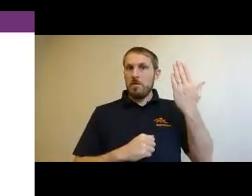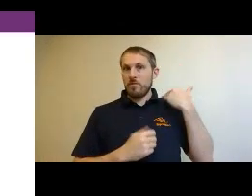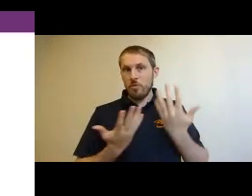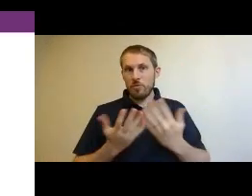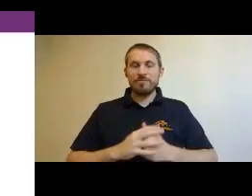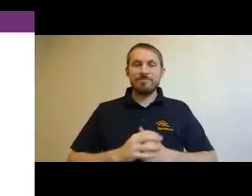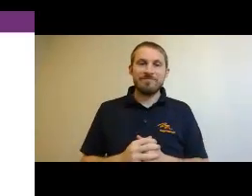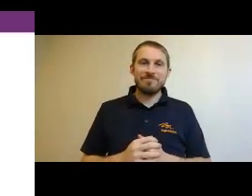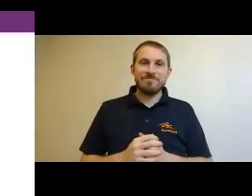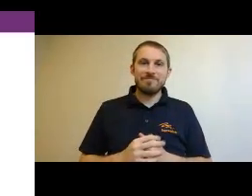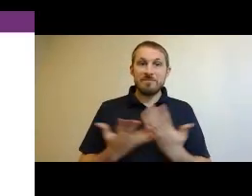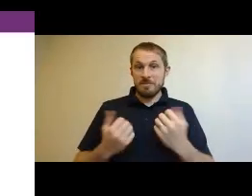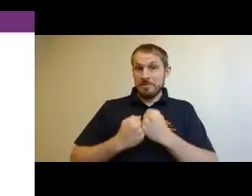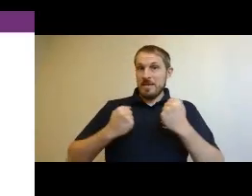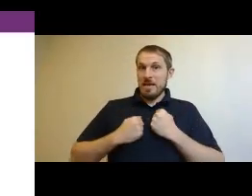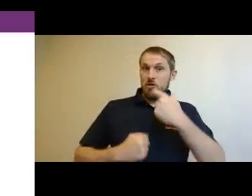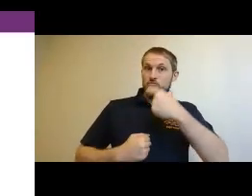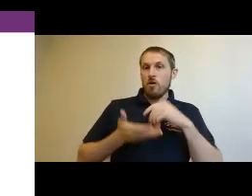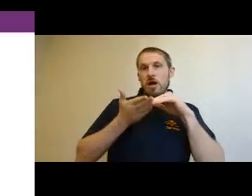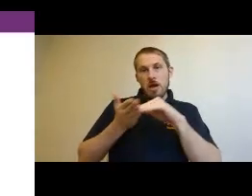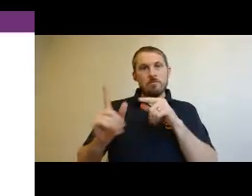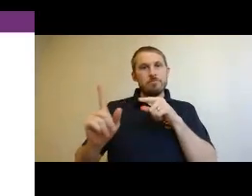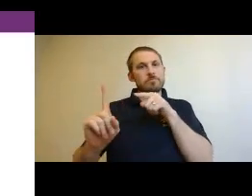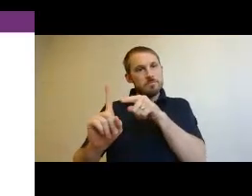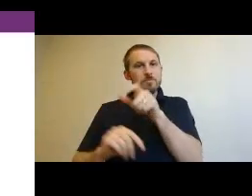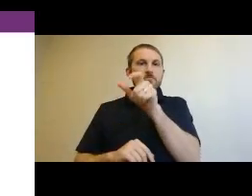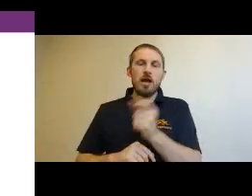Our role is to help people understand what supports exist